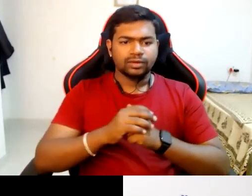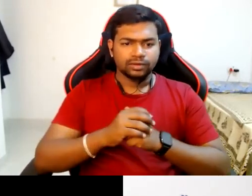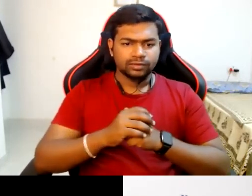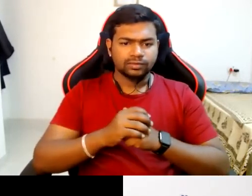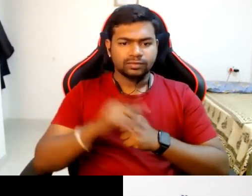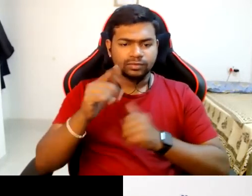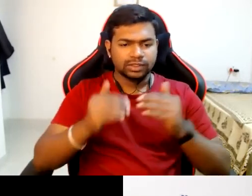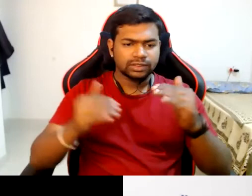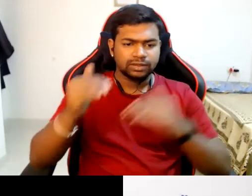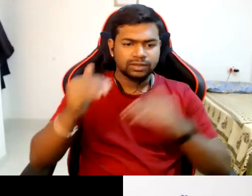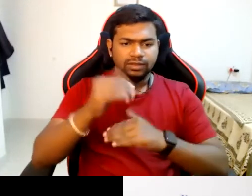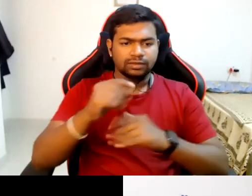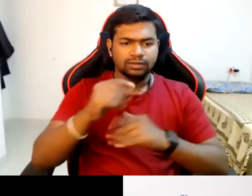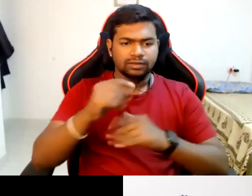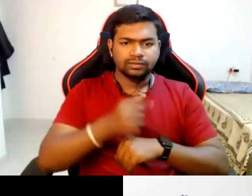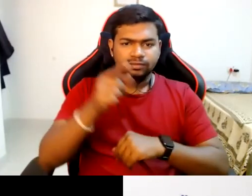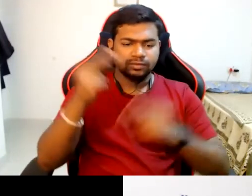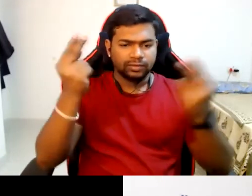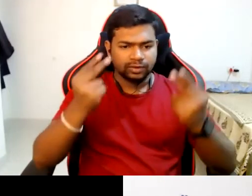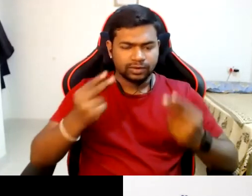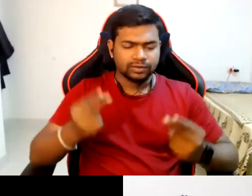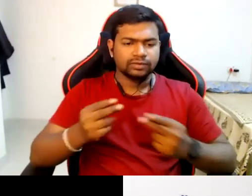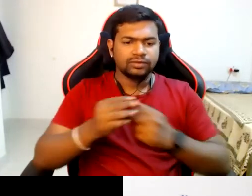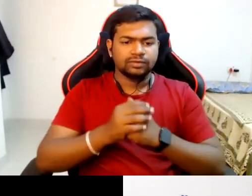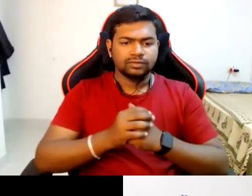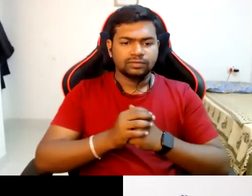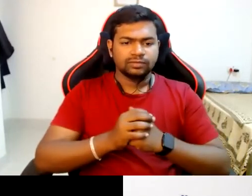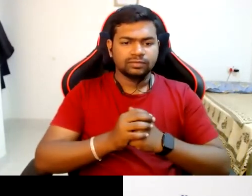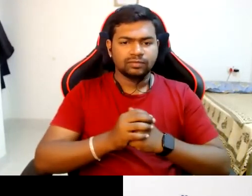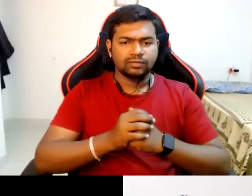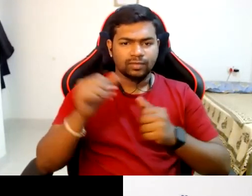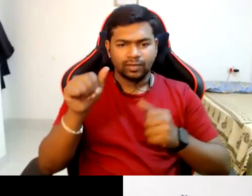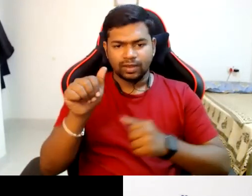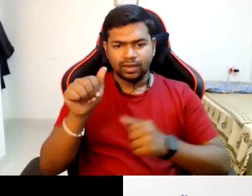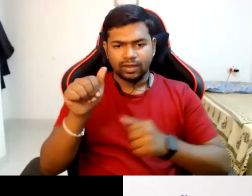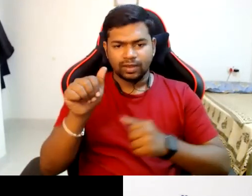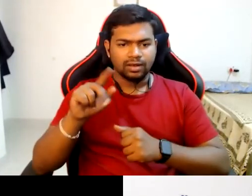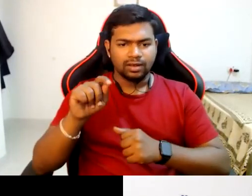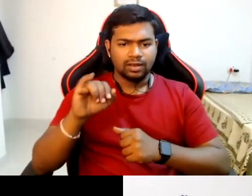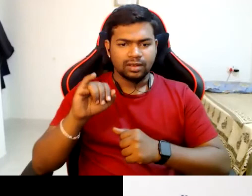So, I design, architect and develop.